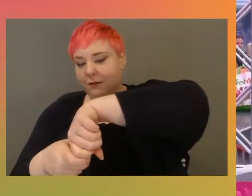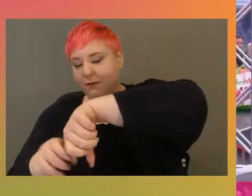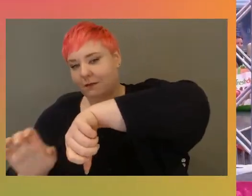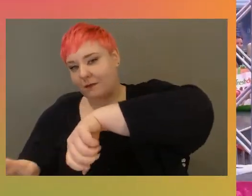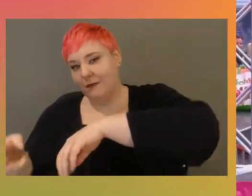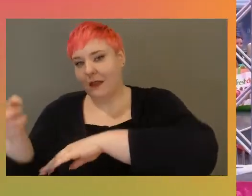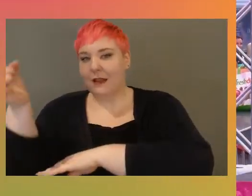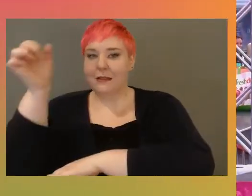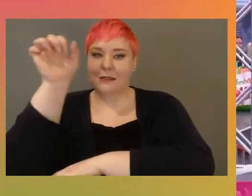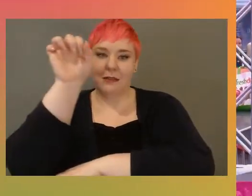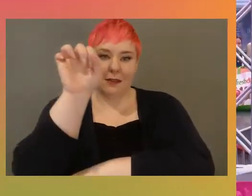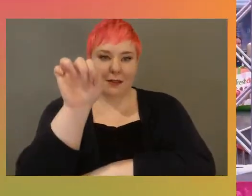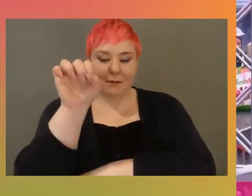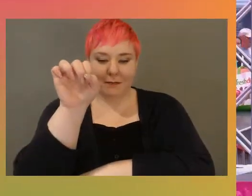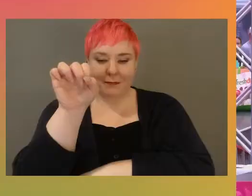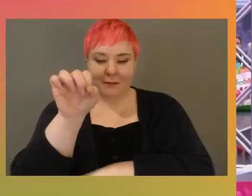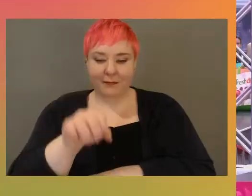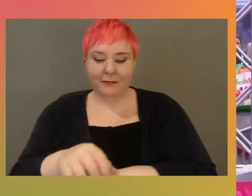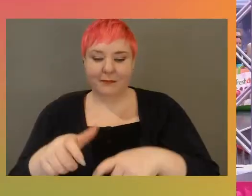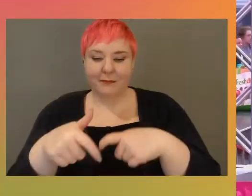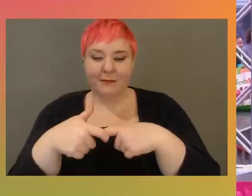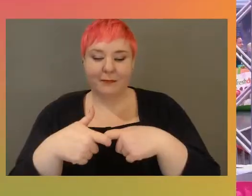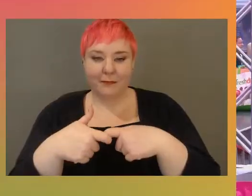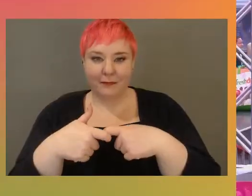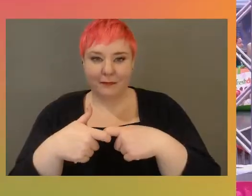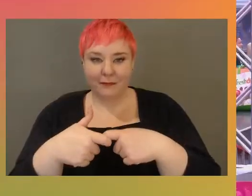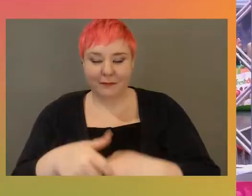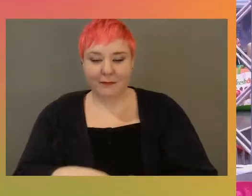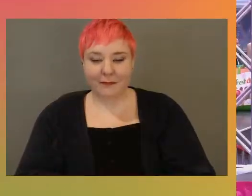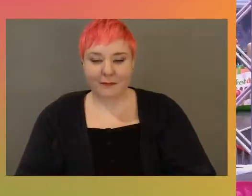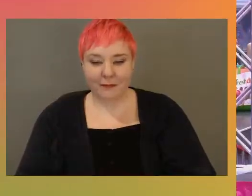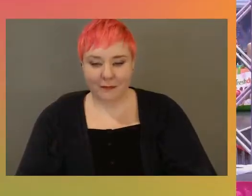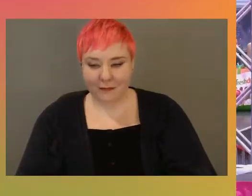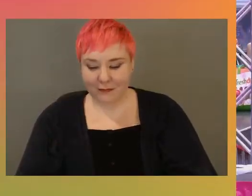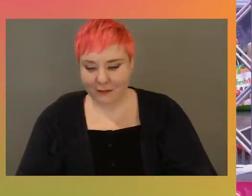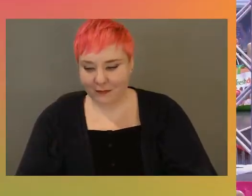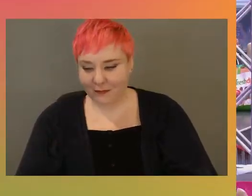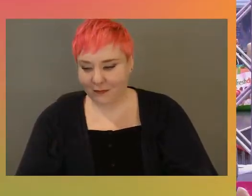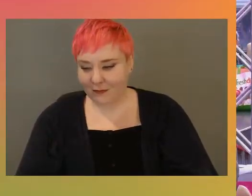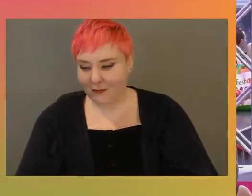VERY QUIETLY BEND THE LEG, ROLL